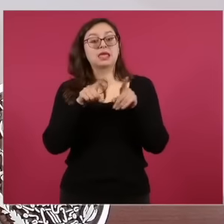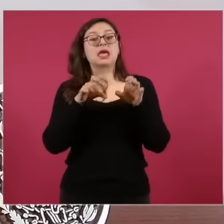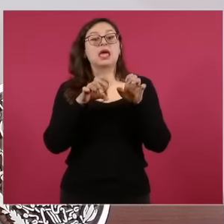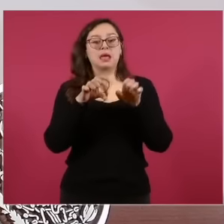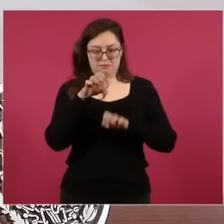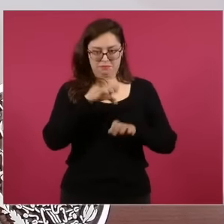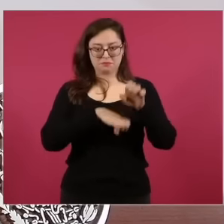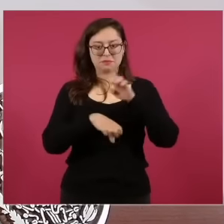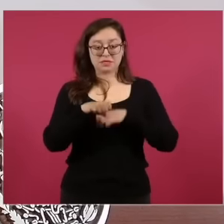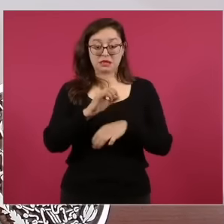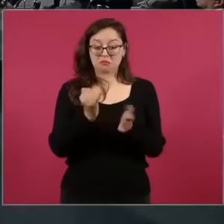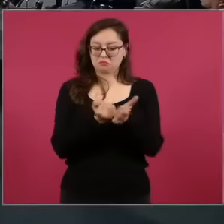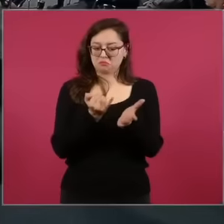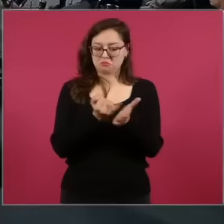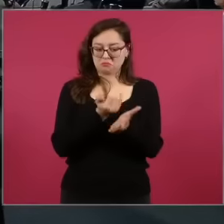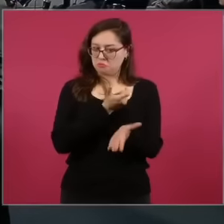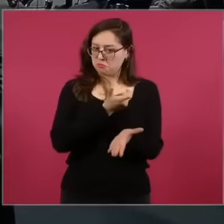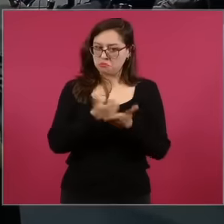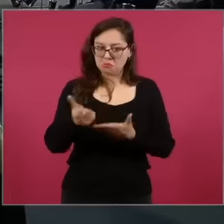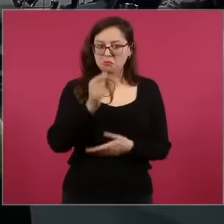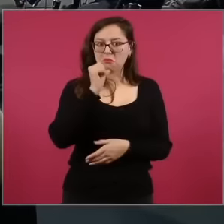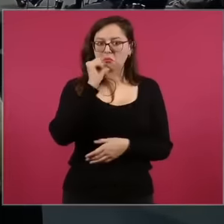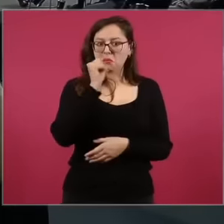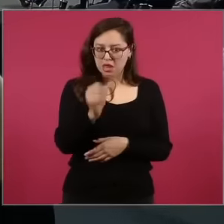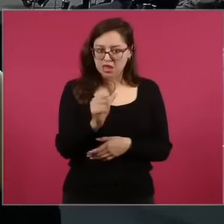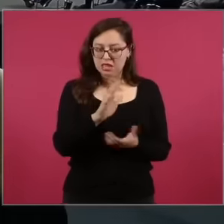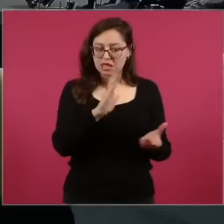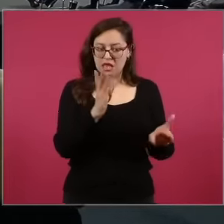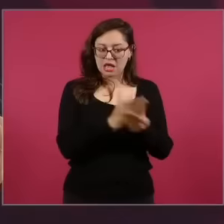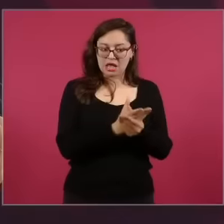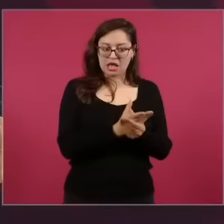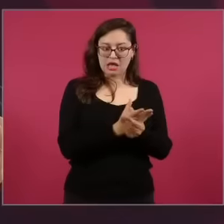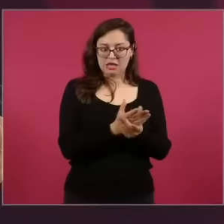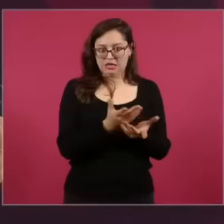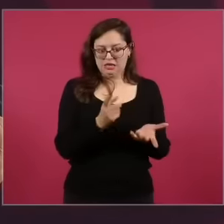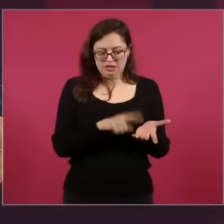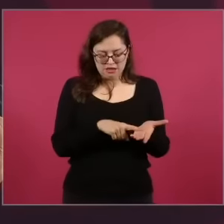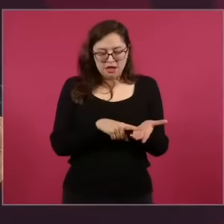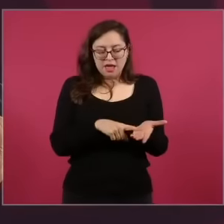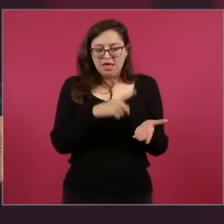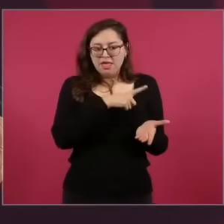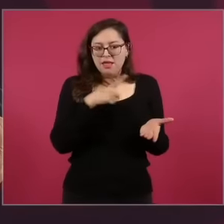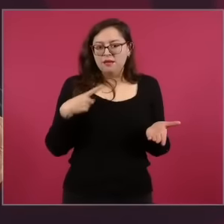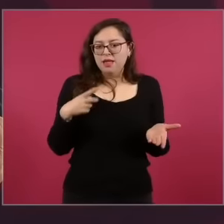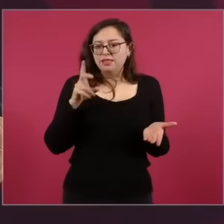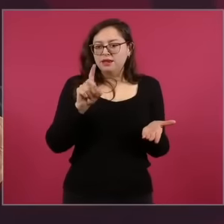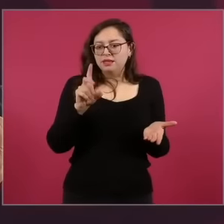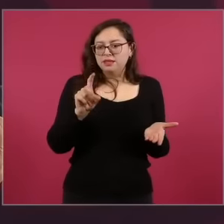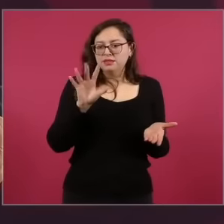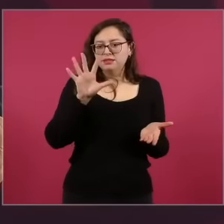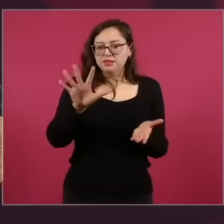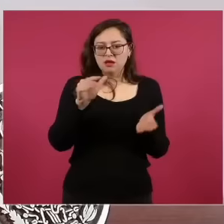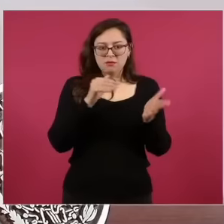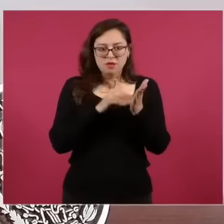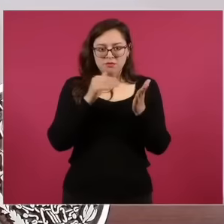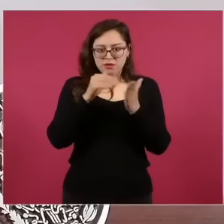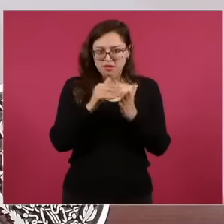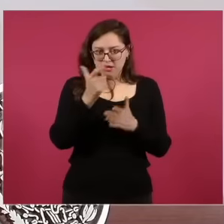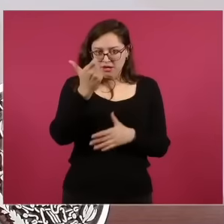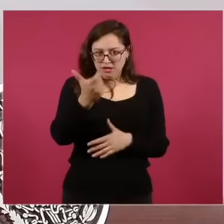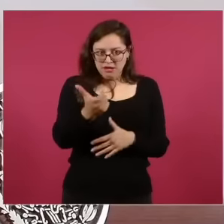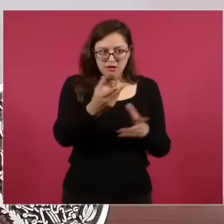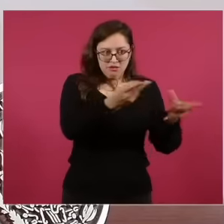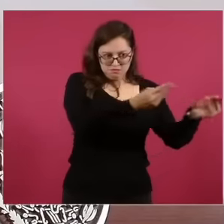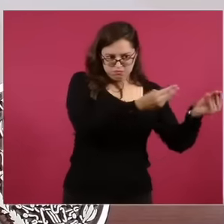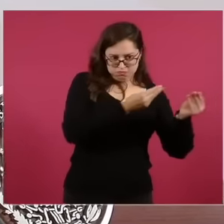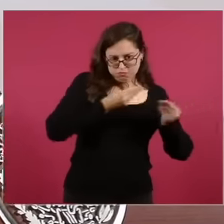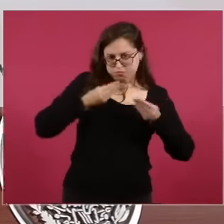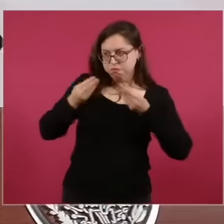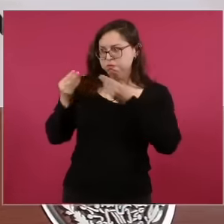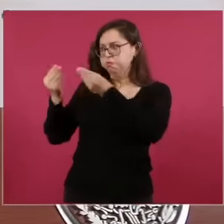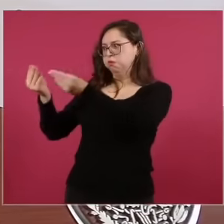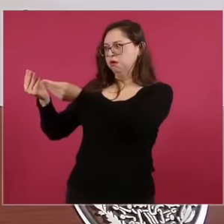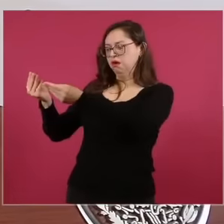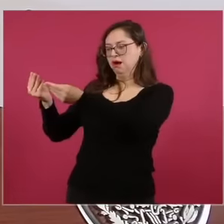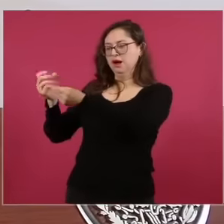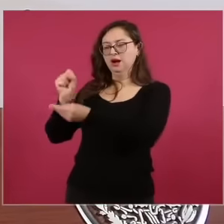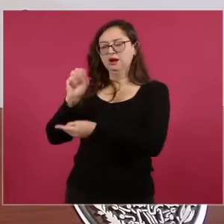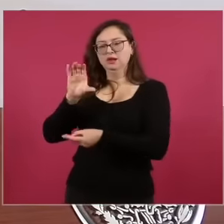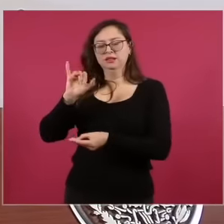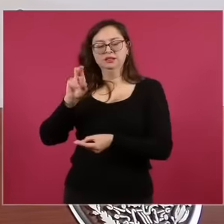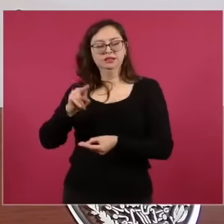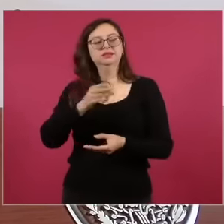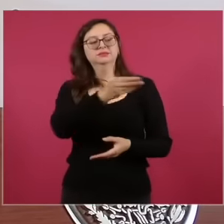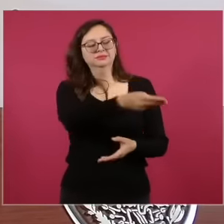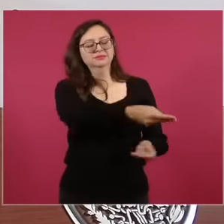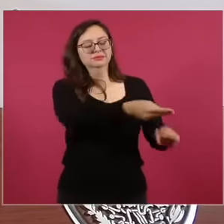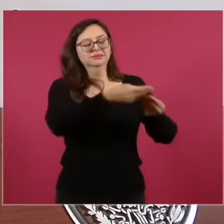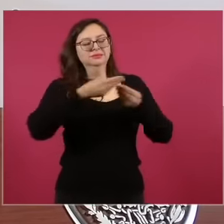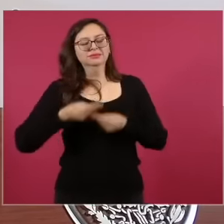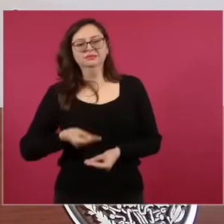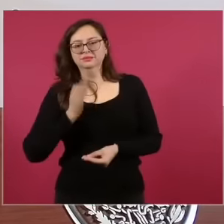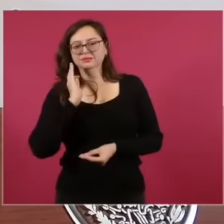owes the Public treasury 35,000 million pesos should have rejected